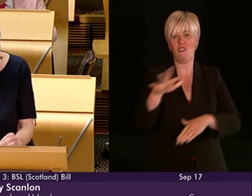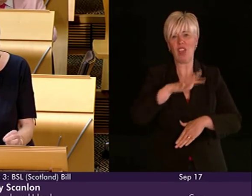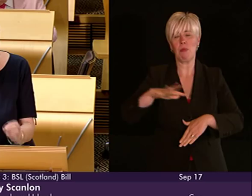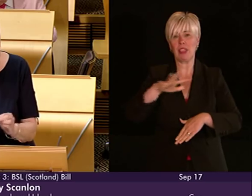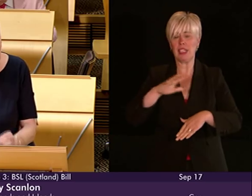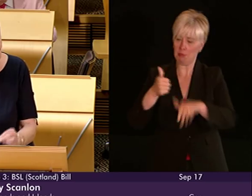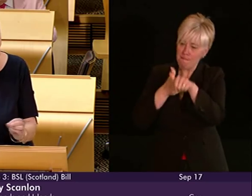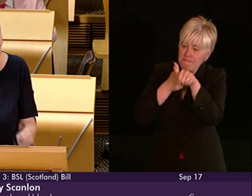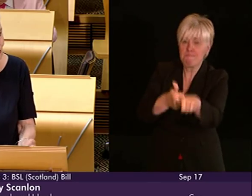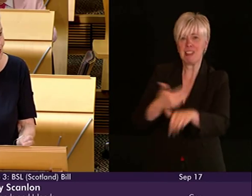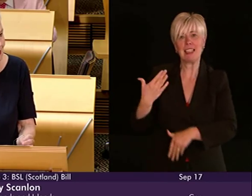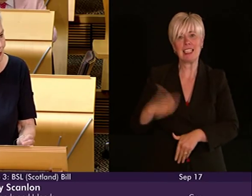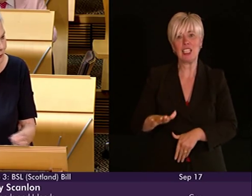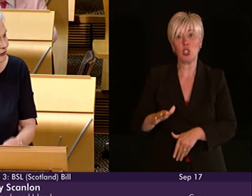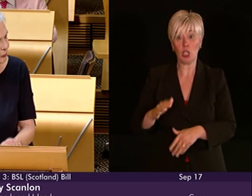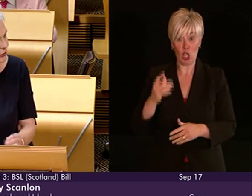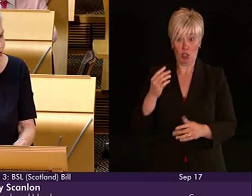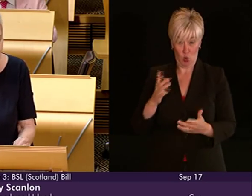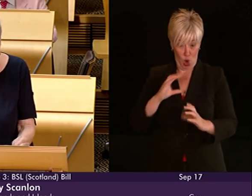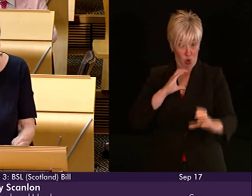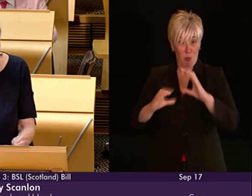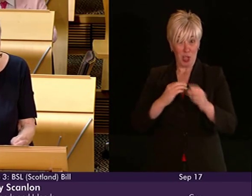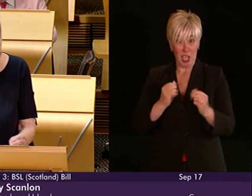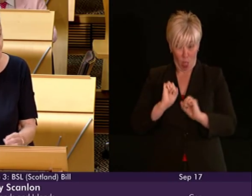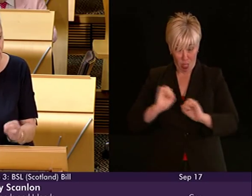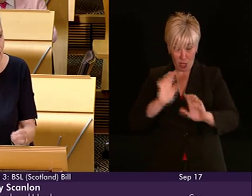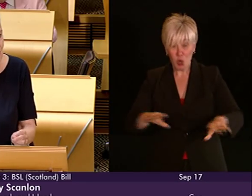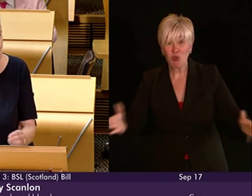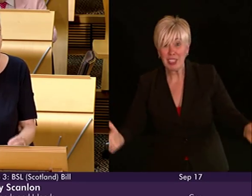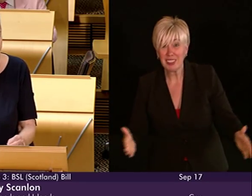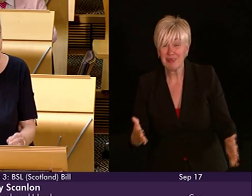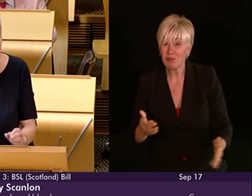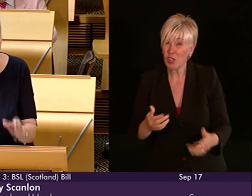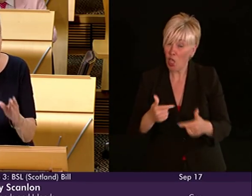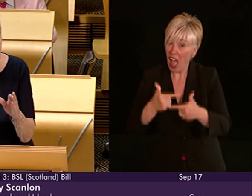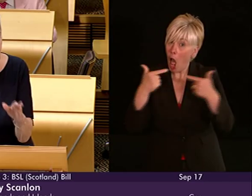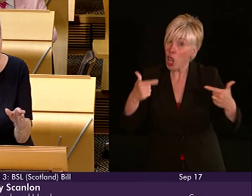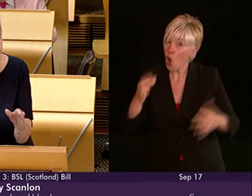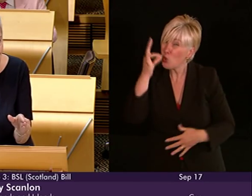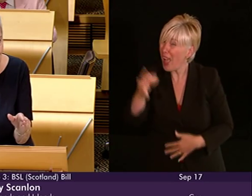need just to communicate with their own children. That is not much to ask for and, as Rhoda